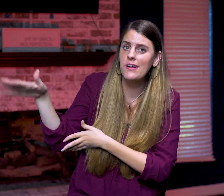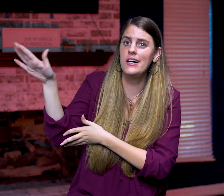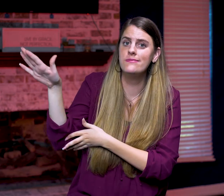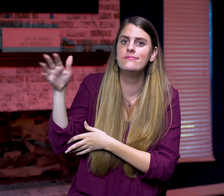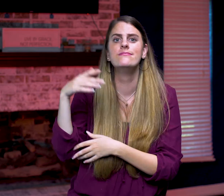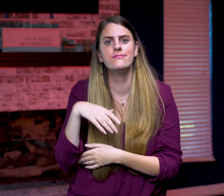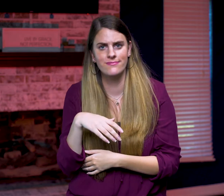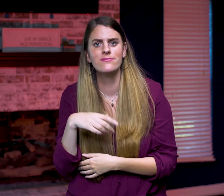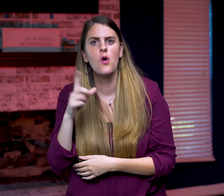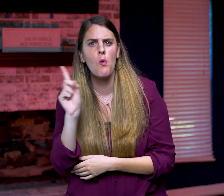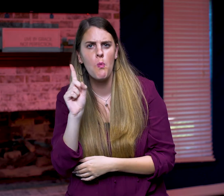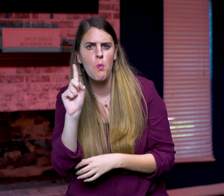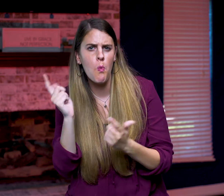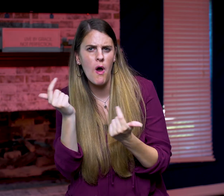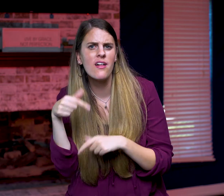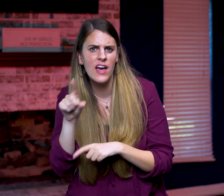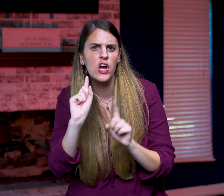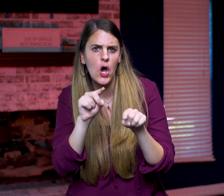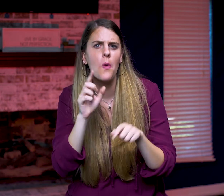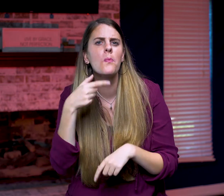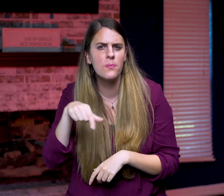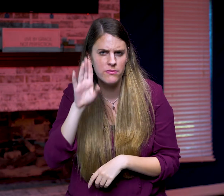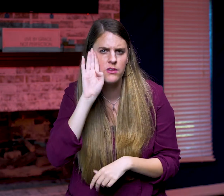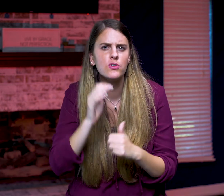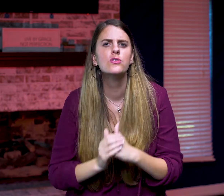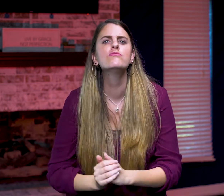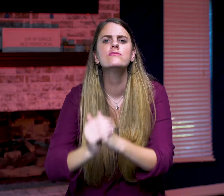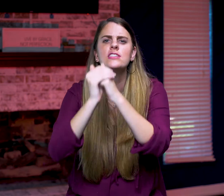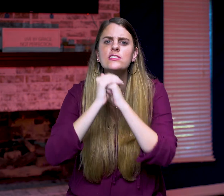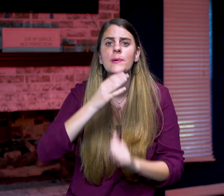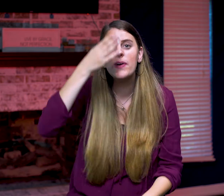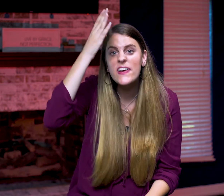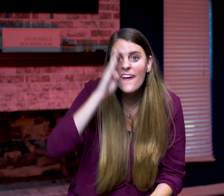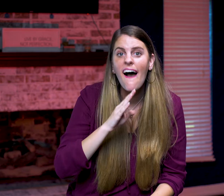when they go, they’ll worship God